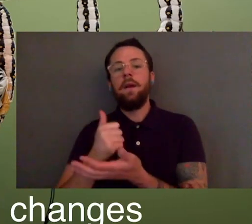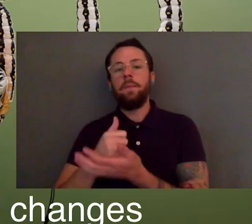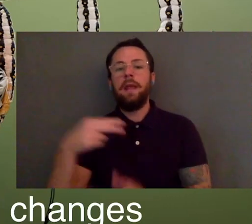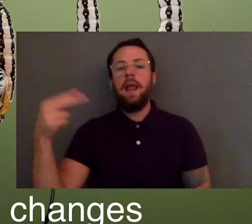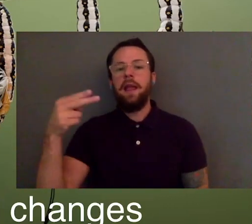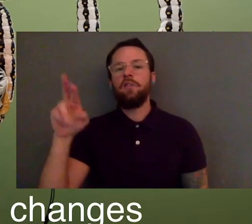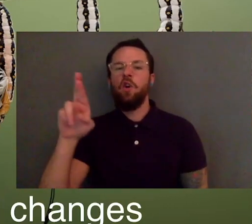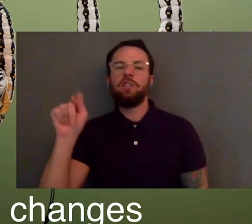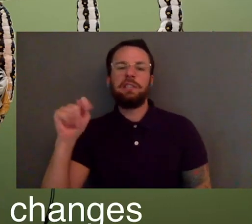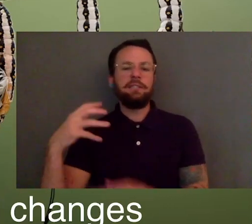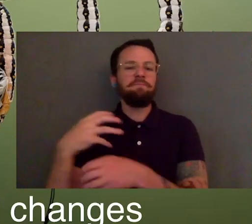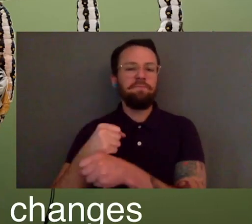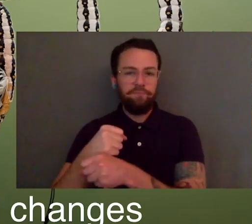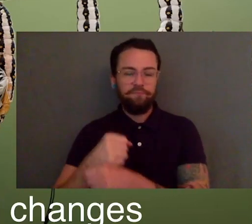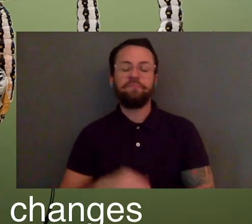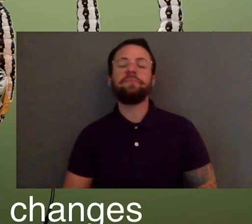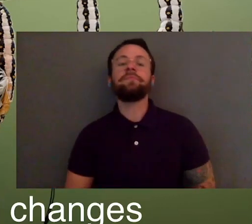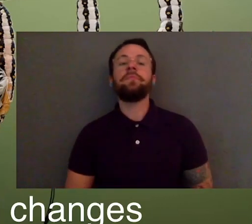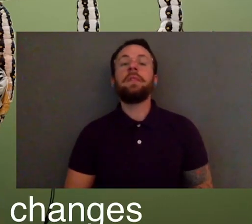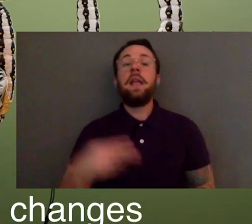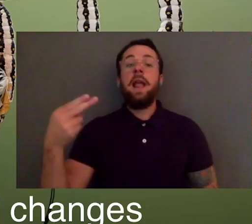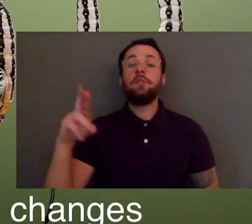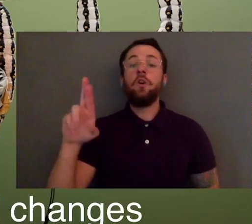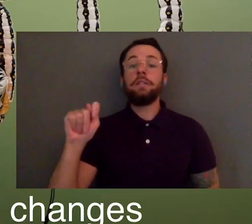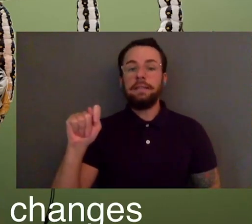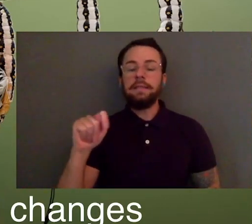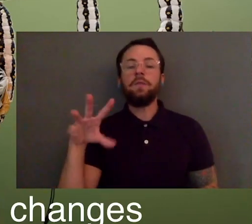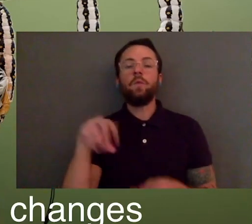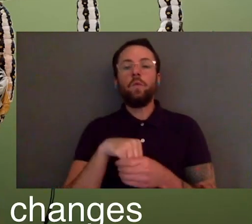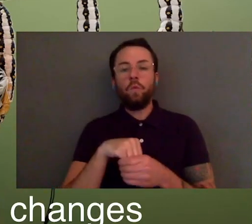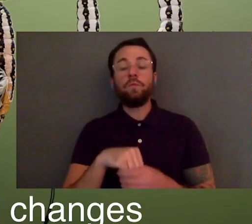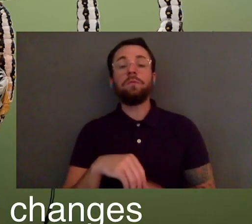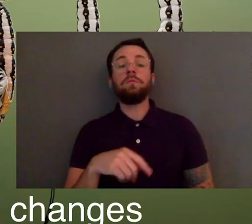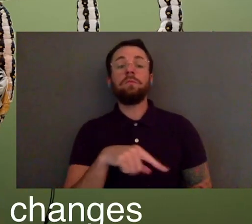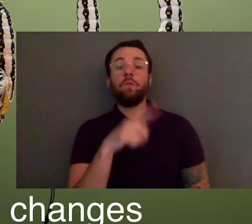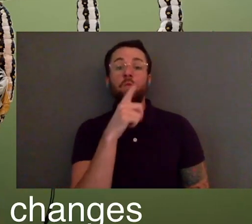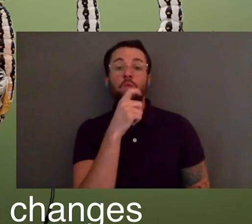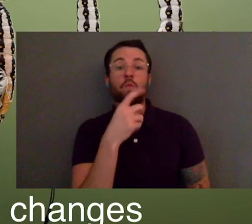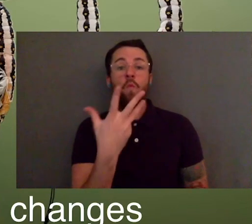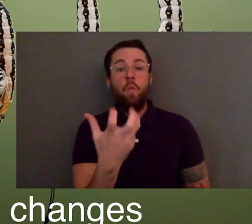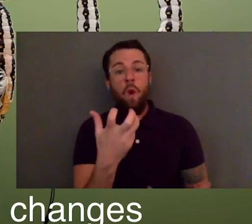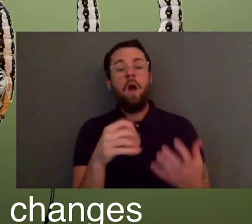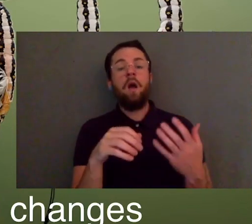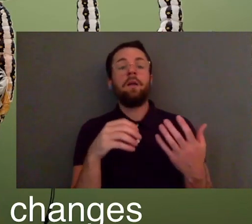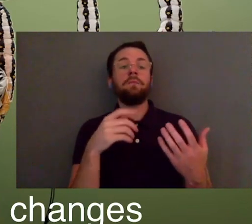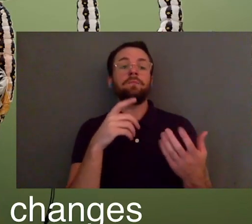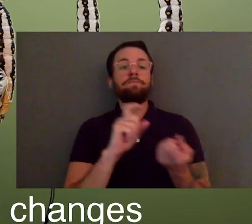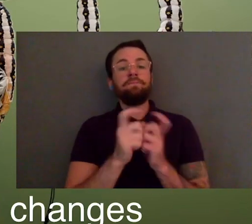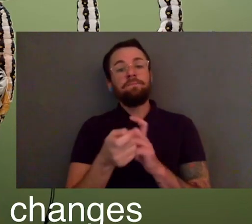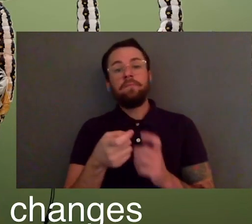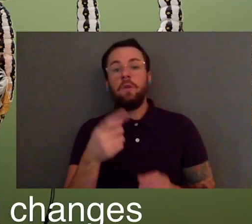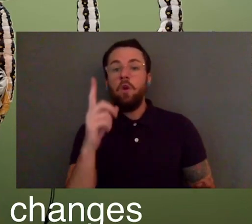Medical changes, may include hormone replacement therapy or HRT.